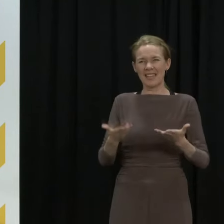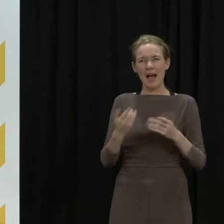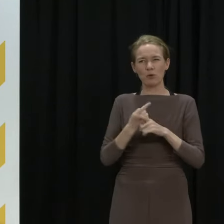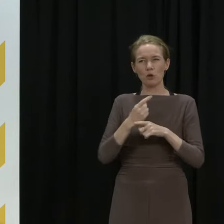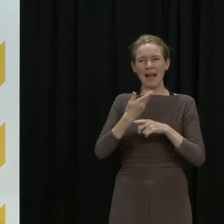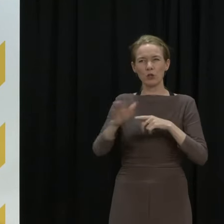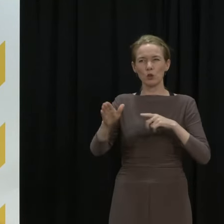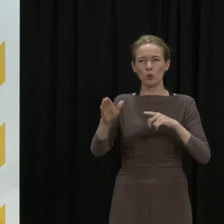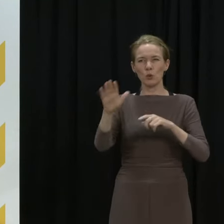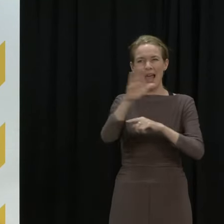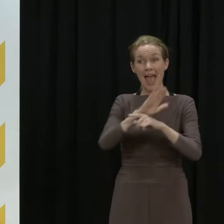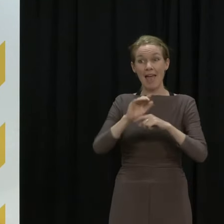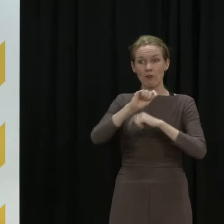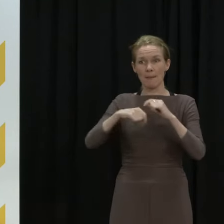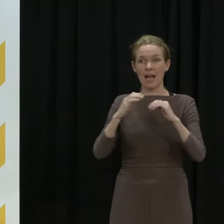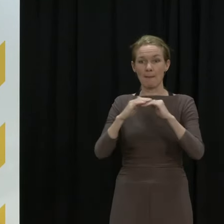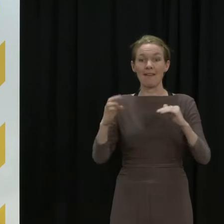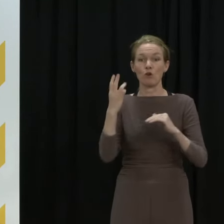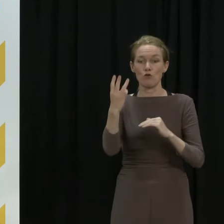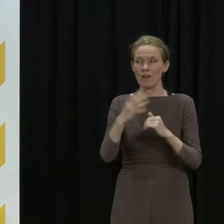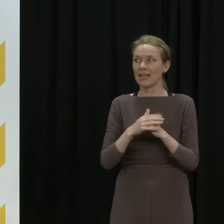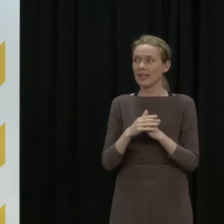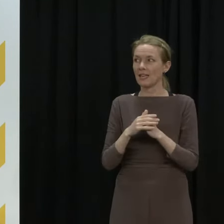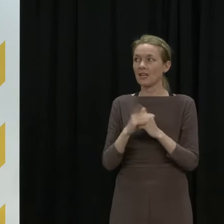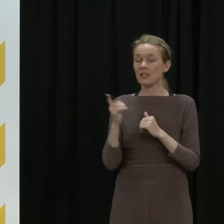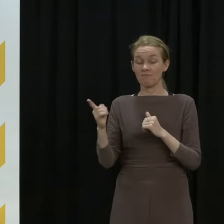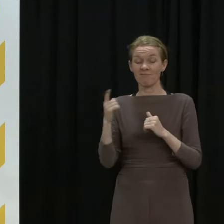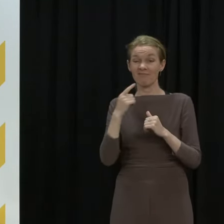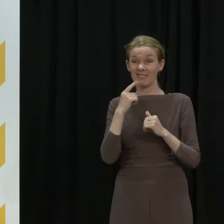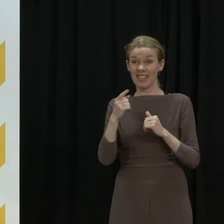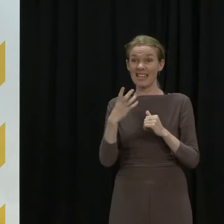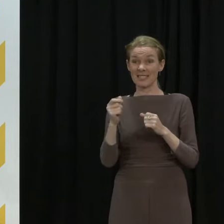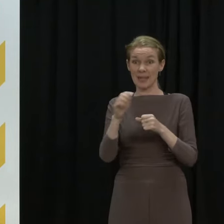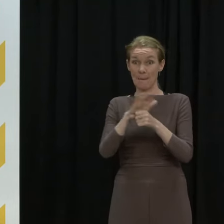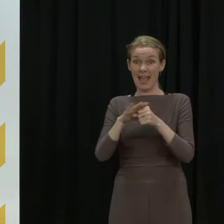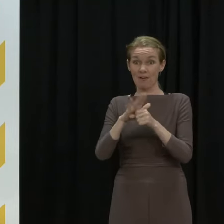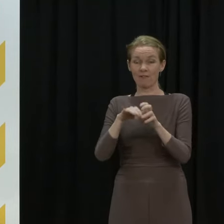environment .